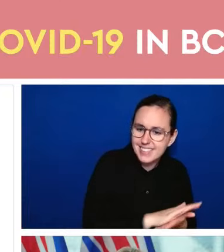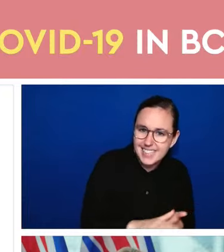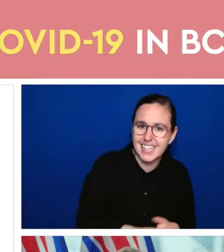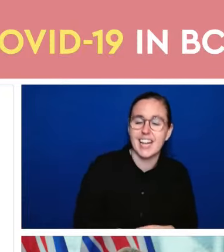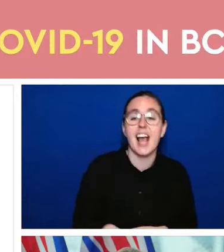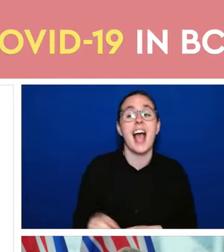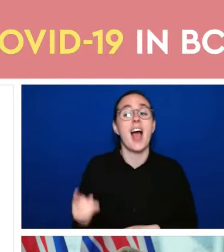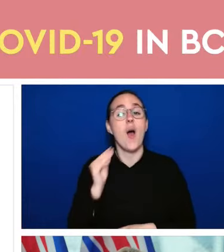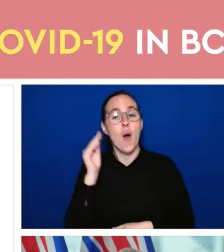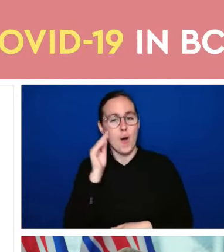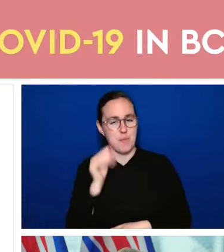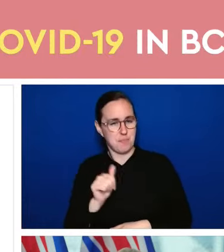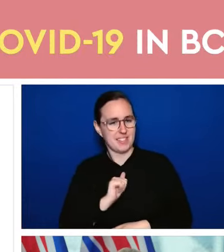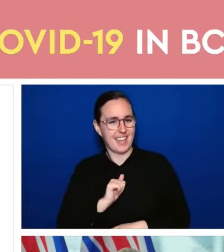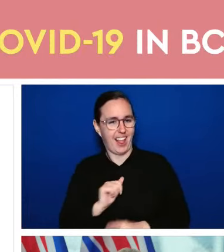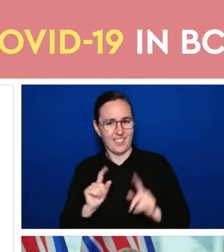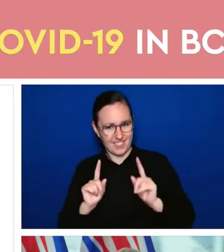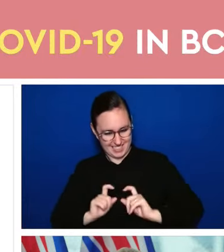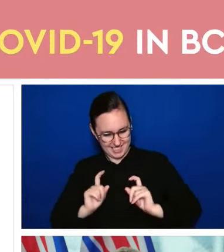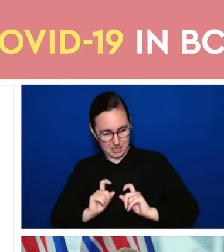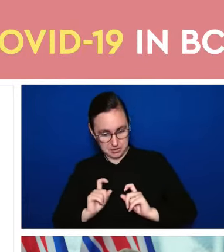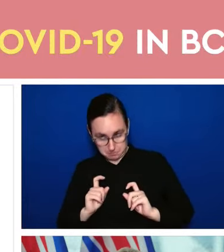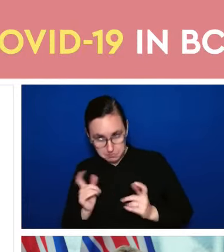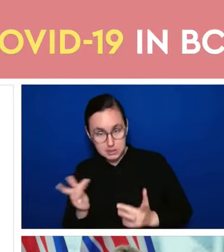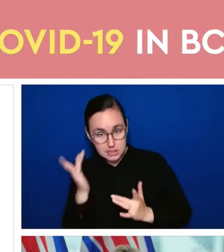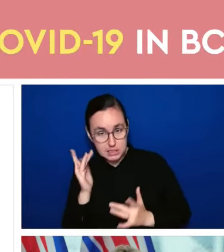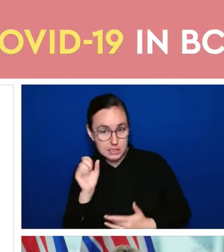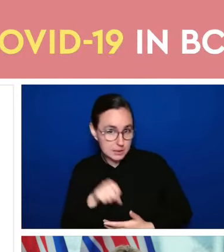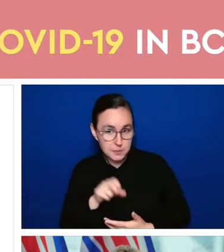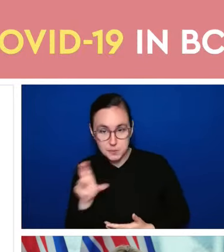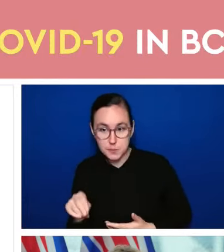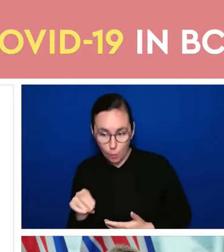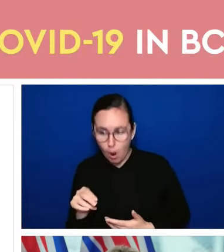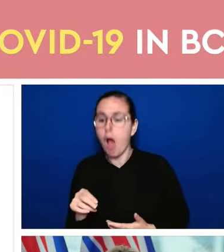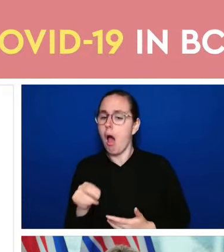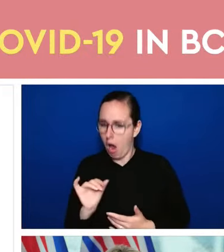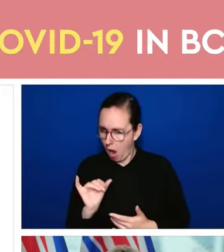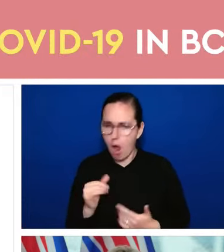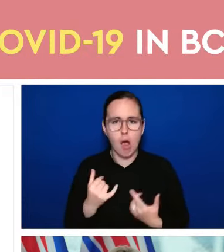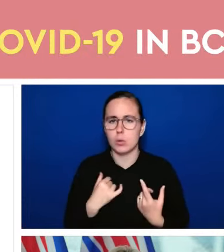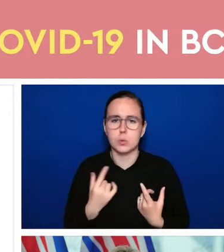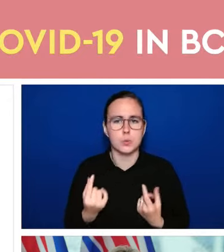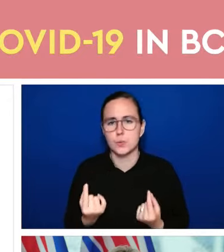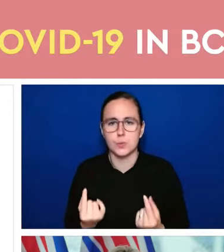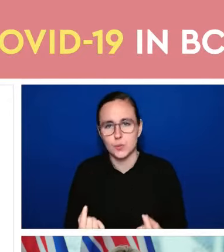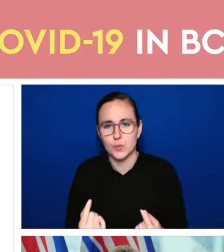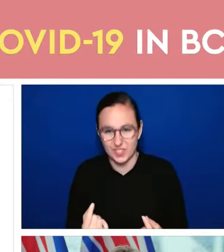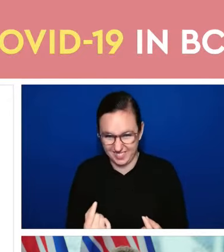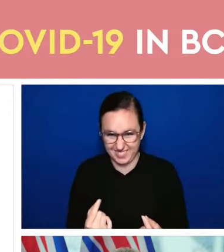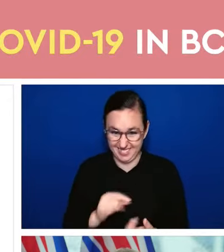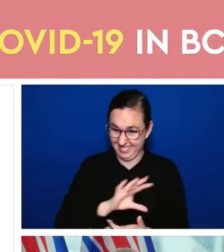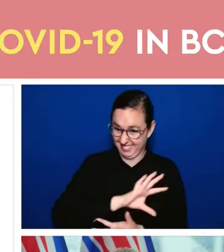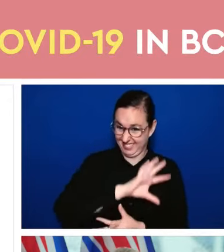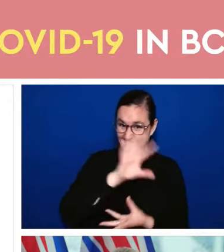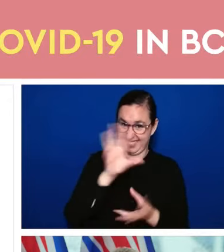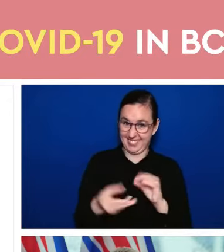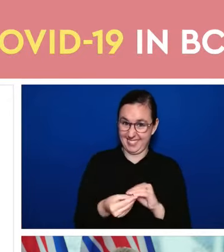actions as we get through this. Our best protection. To get